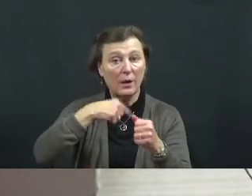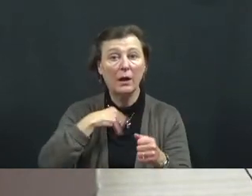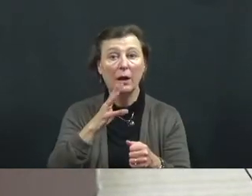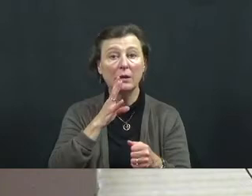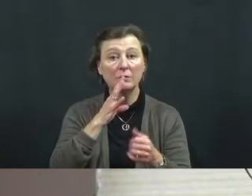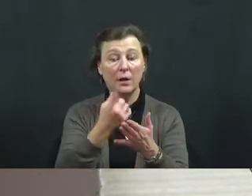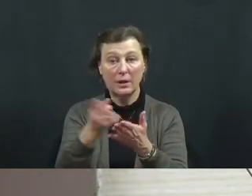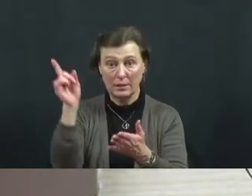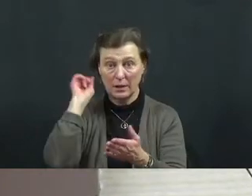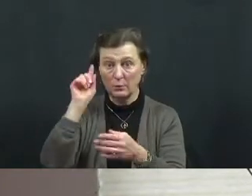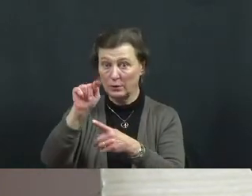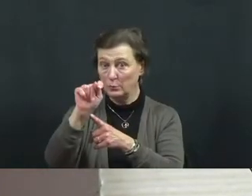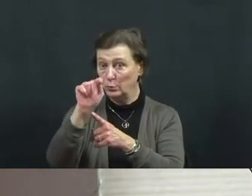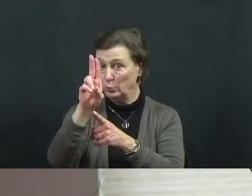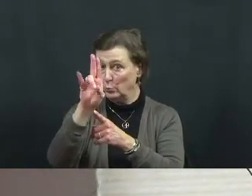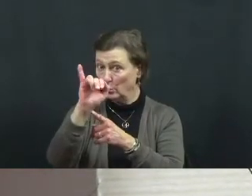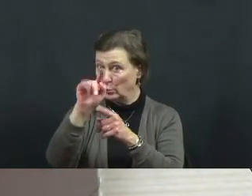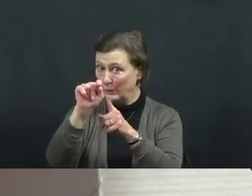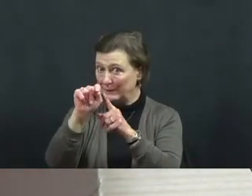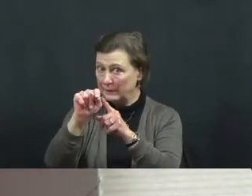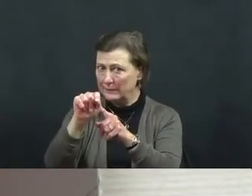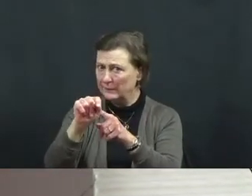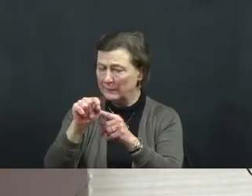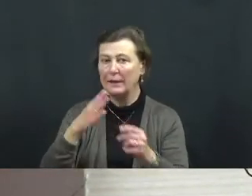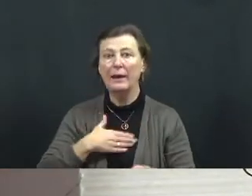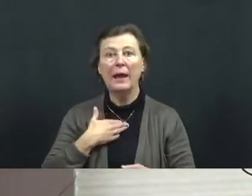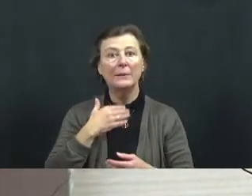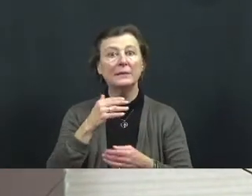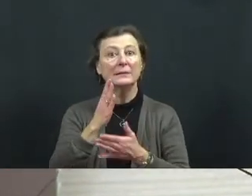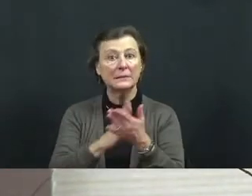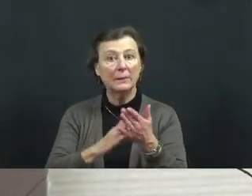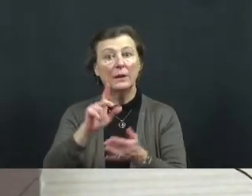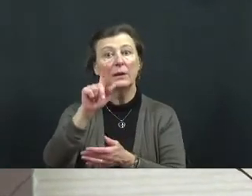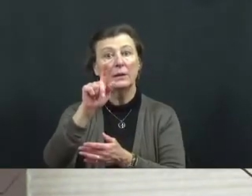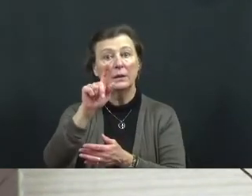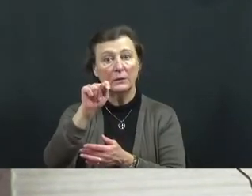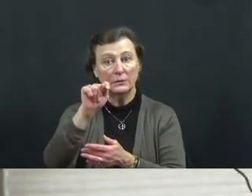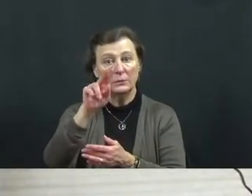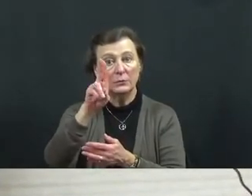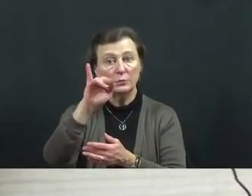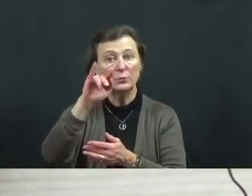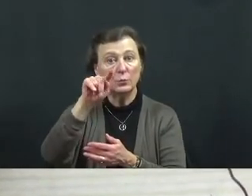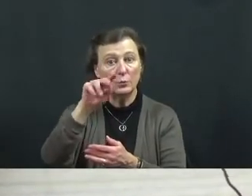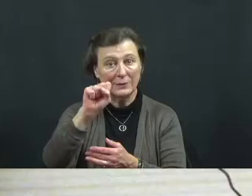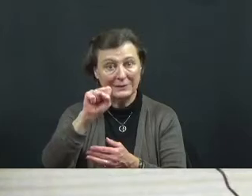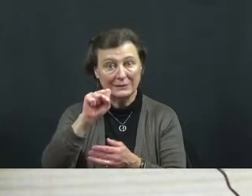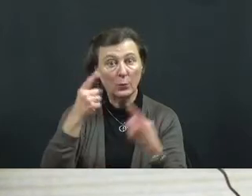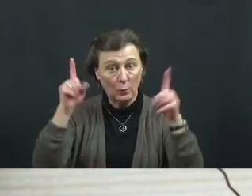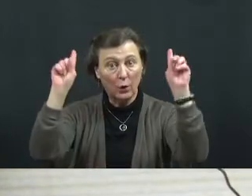I am happy to report that some tuits found work in this last week.